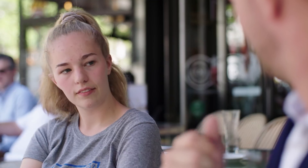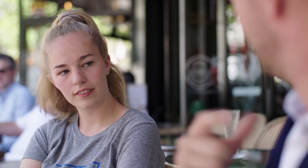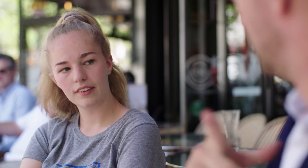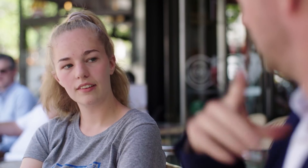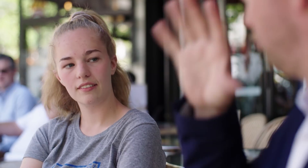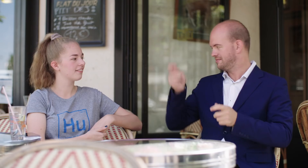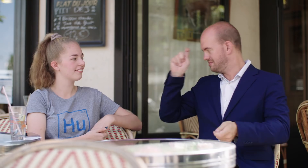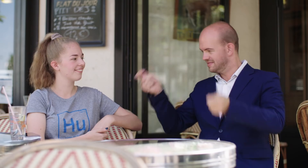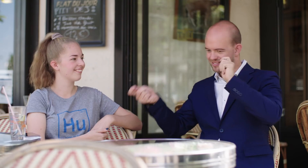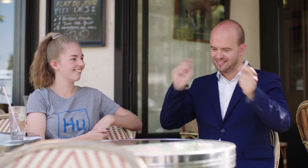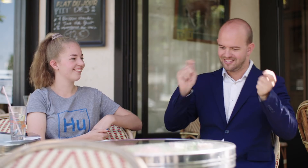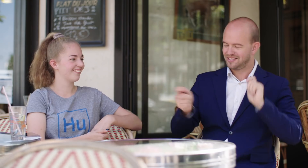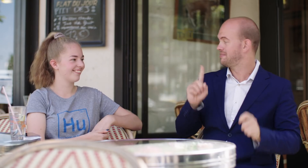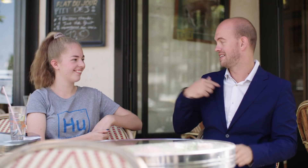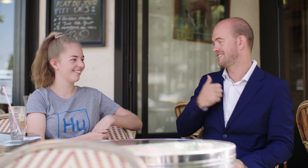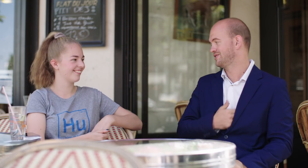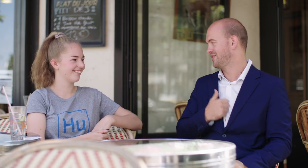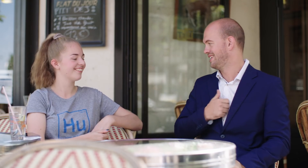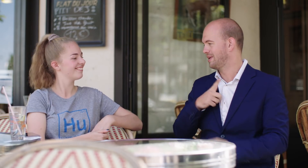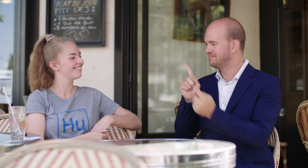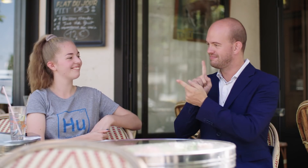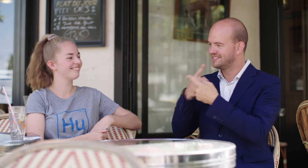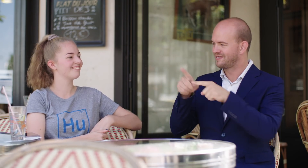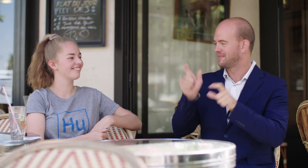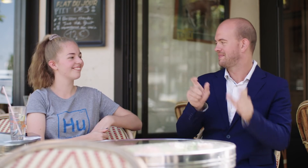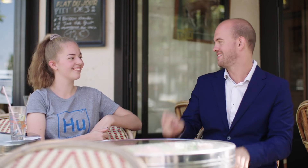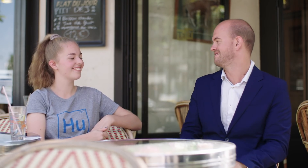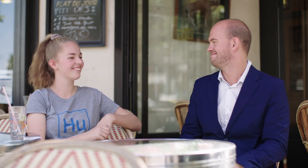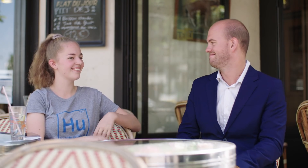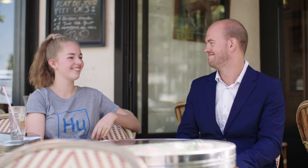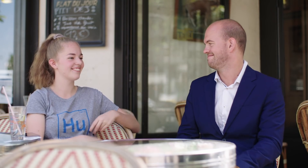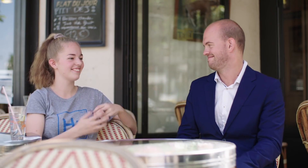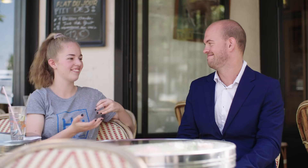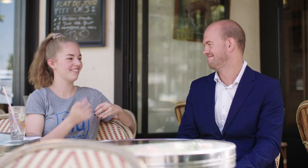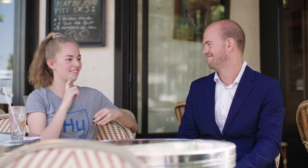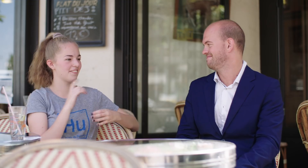and what your life could be, so I've got a lot of different hats, but I love it.